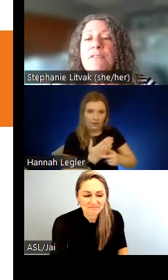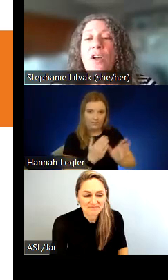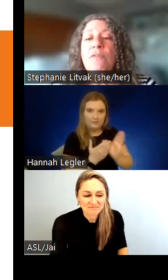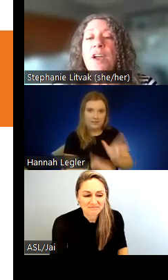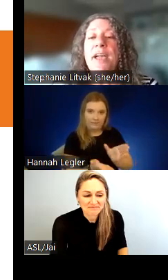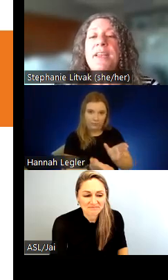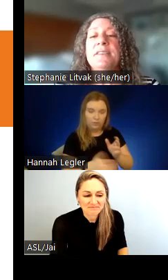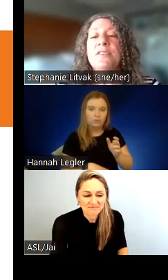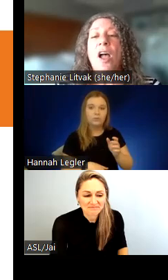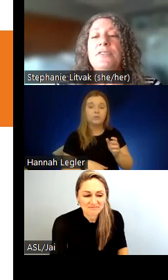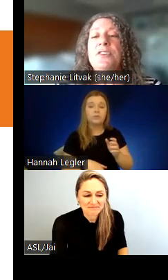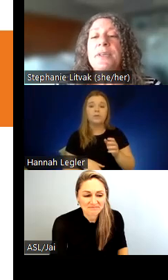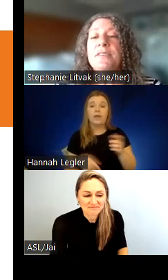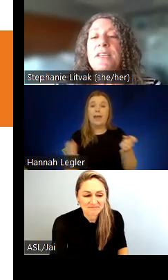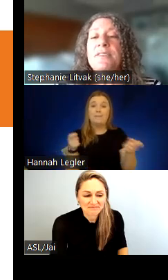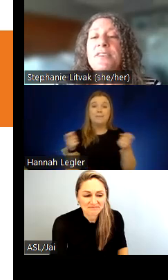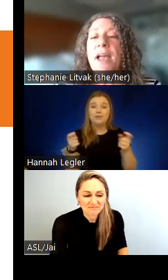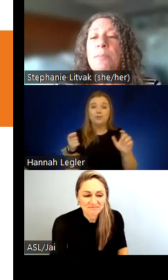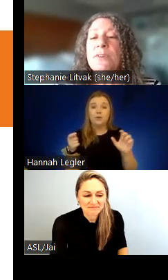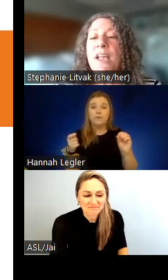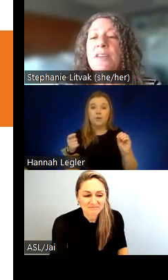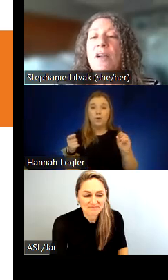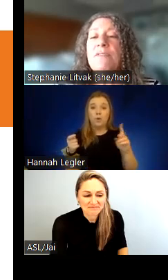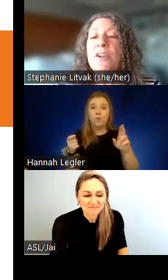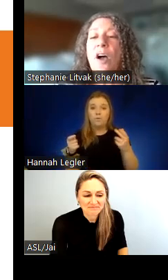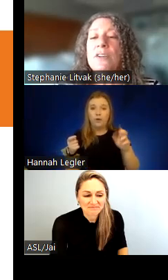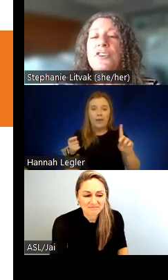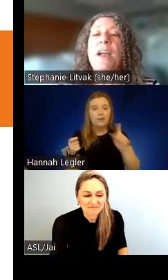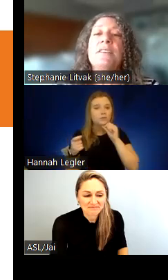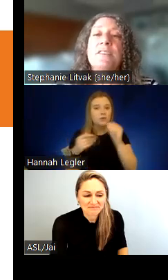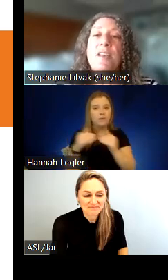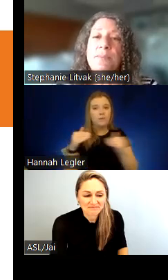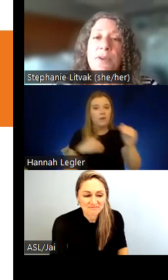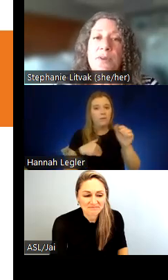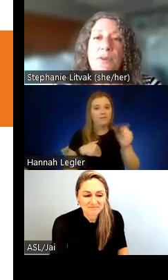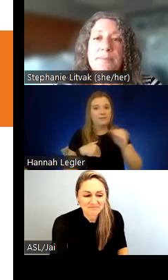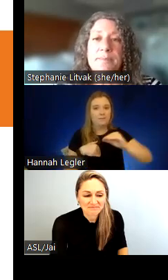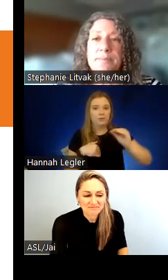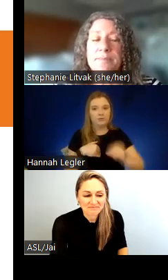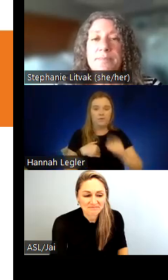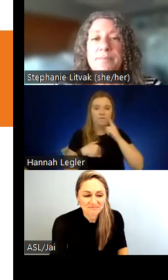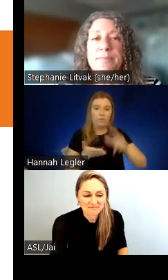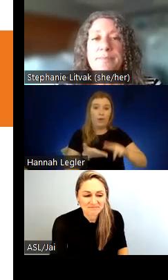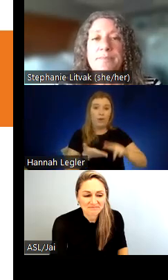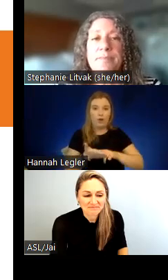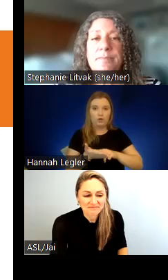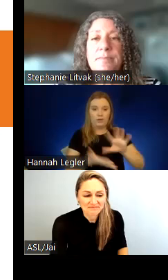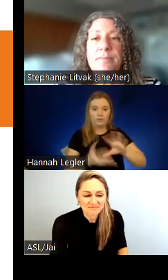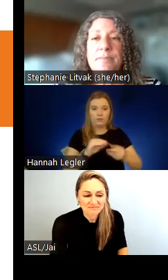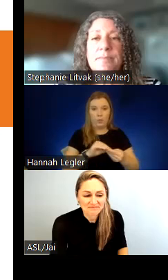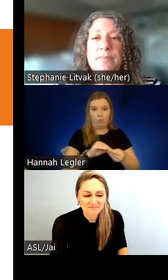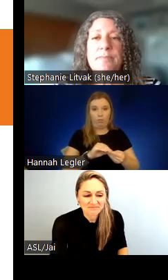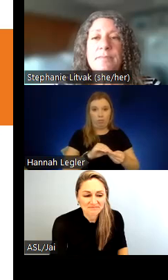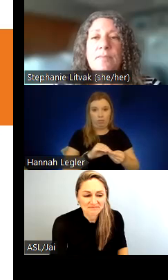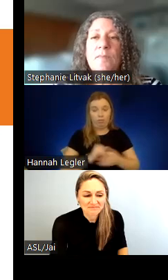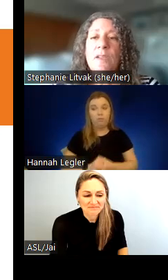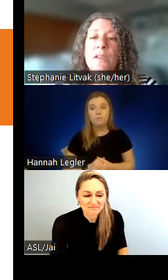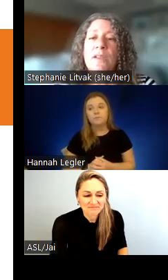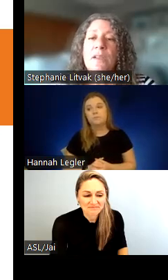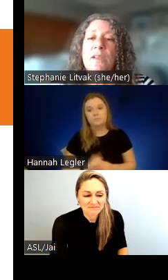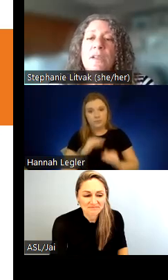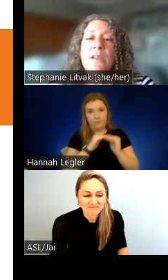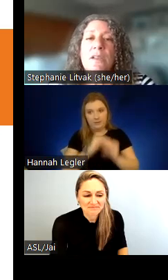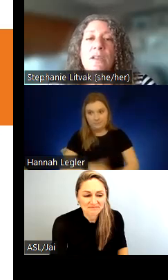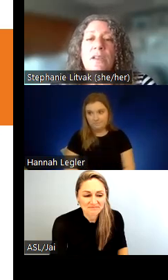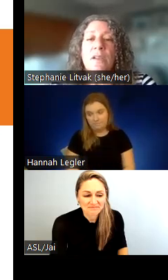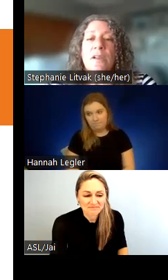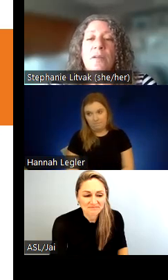Administrative overhead is not to exceed 10% of the contract subtotal.